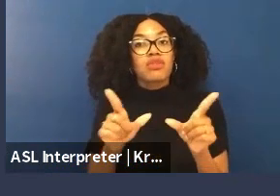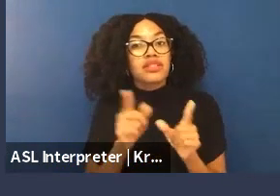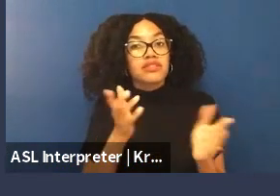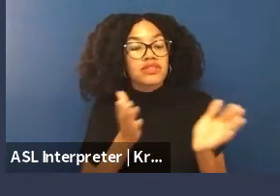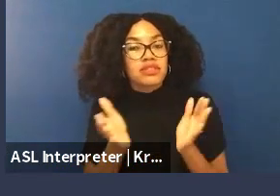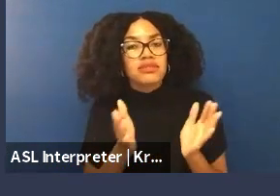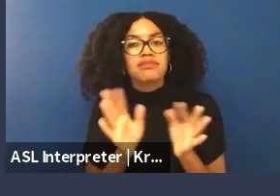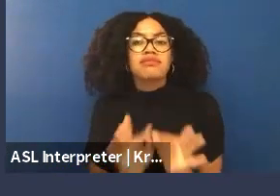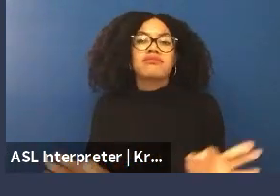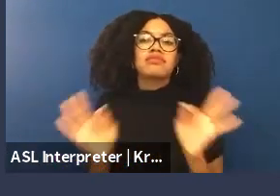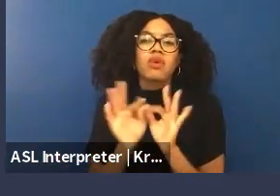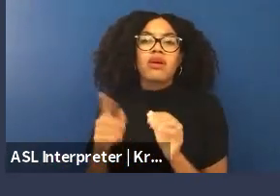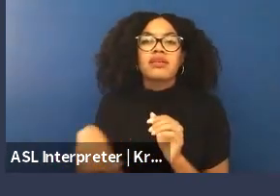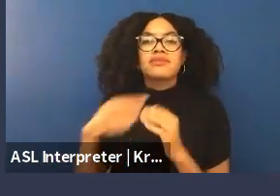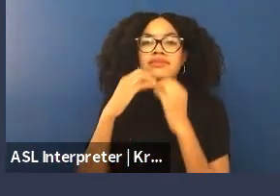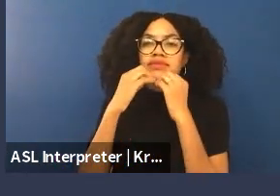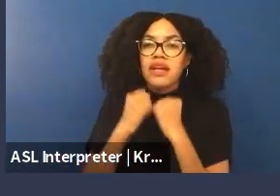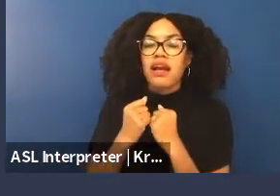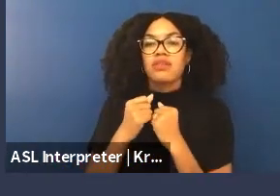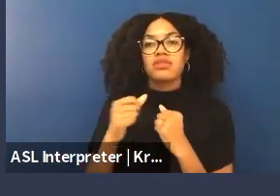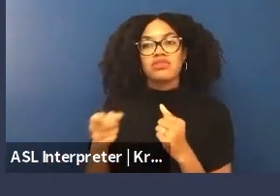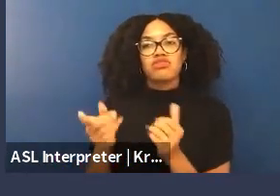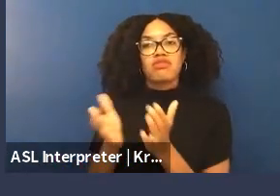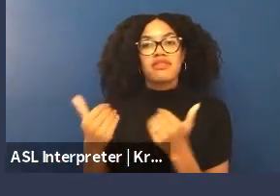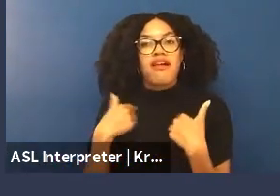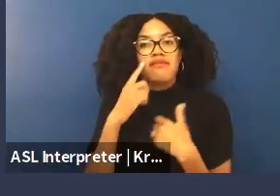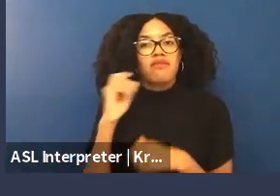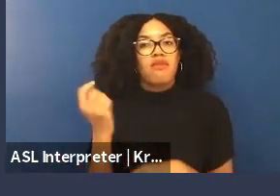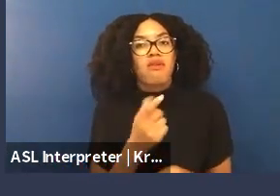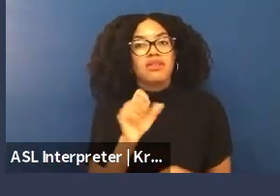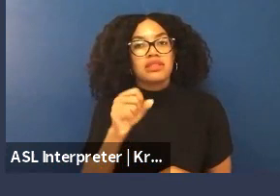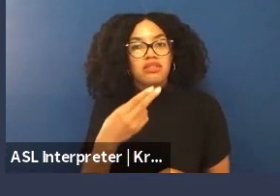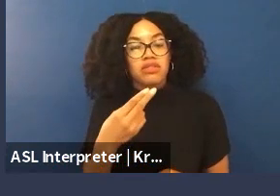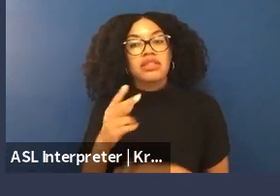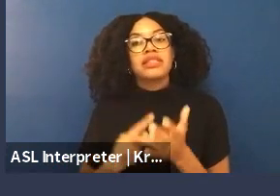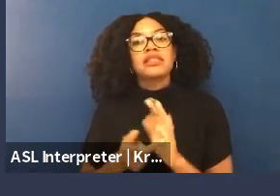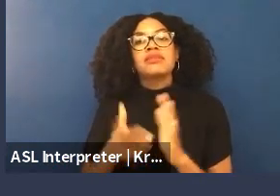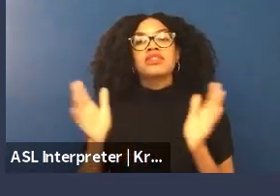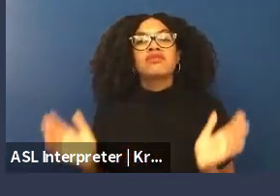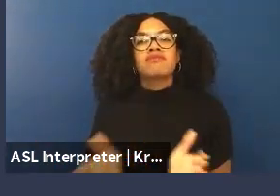value the services have for stakeholders, thereby encouraging the breakdown of silos.